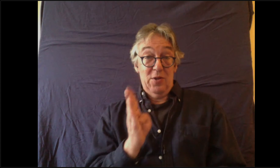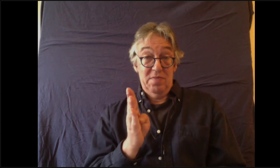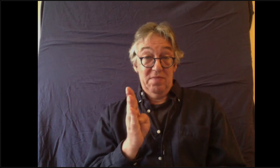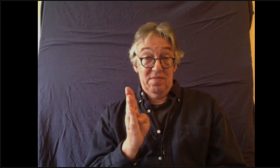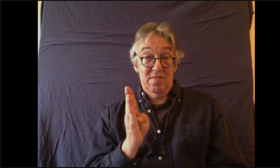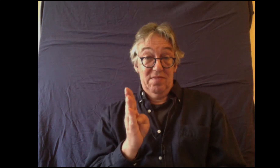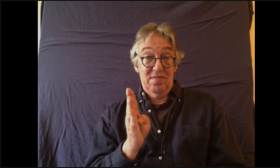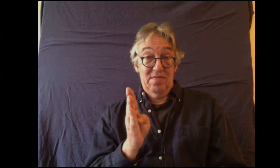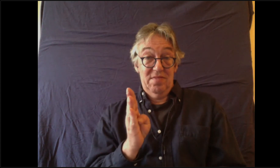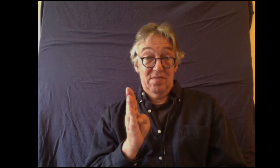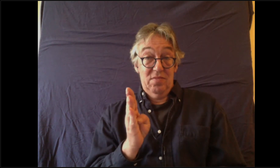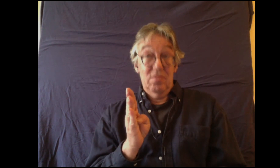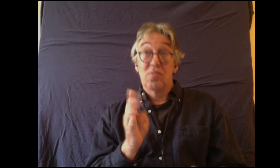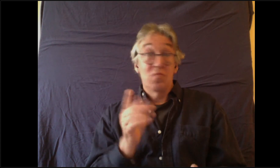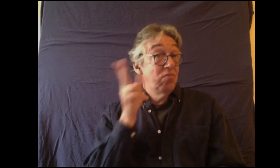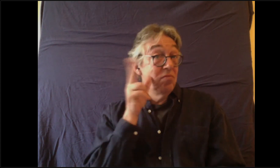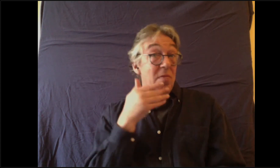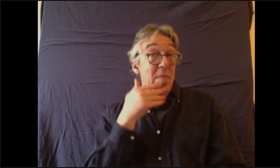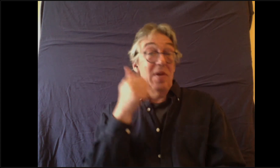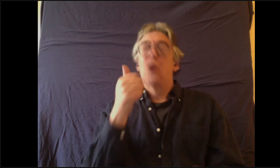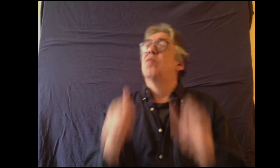Is that better? MARION: That's better.